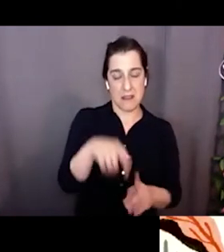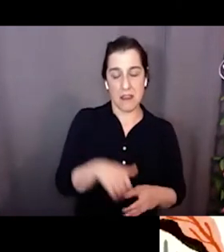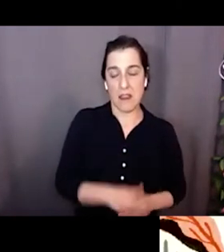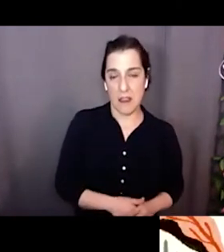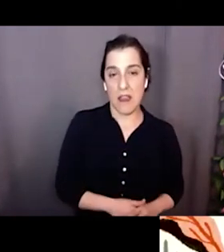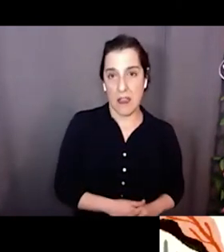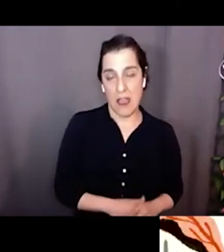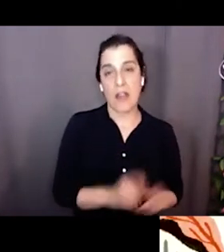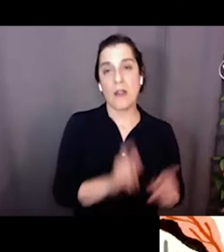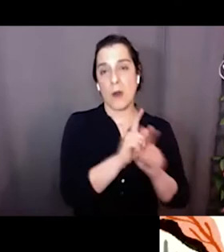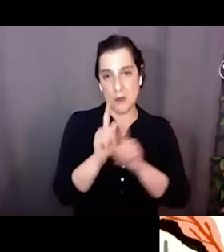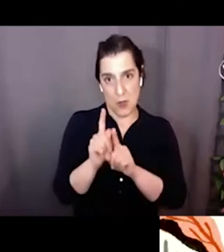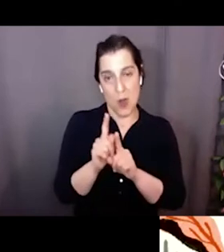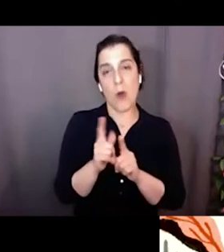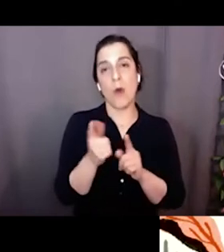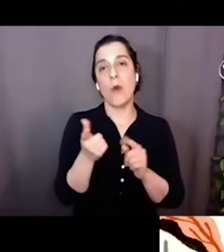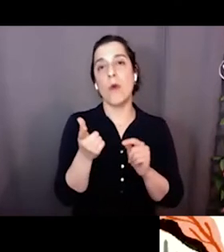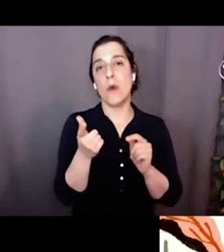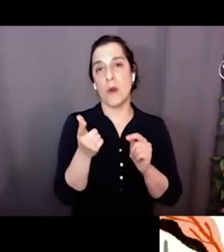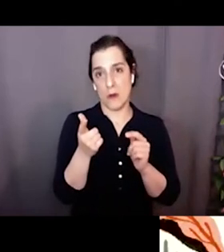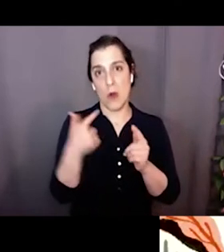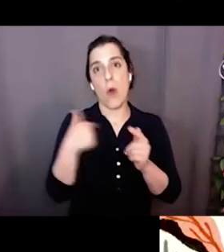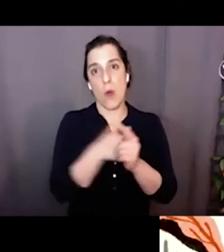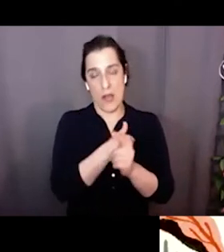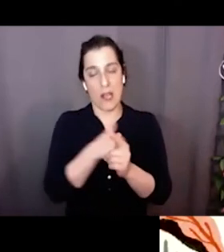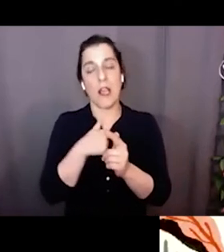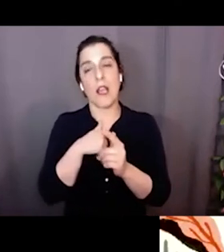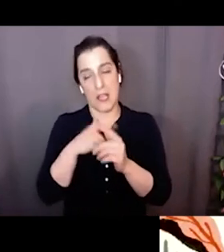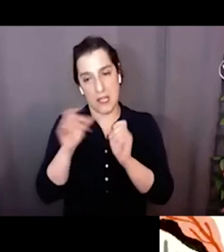And although this time is something that no one would ever ask for,